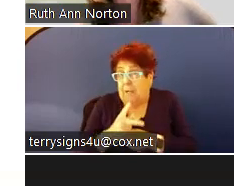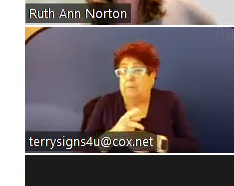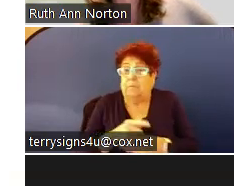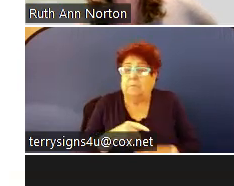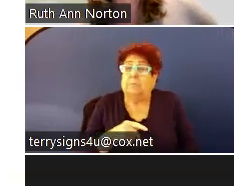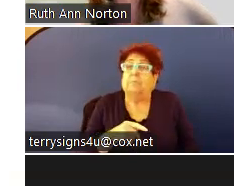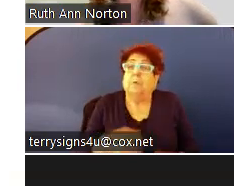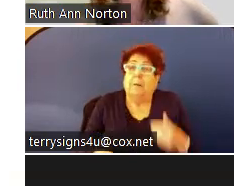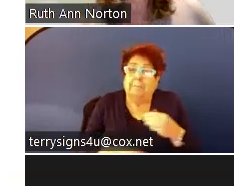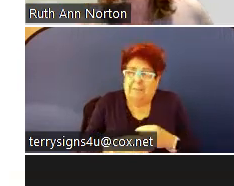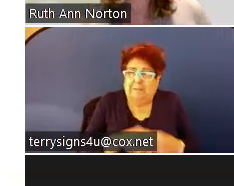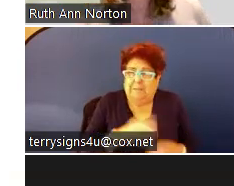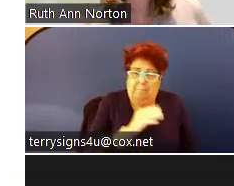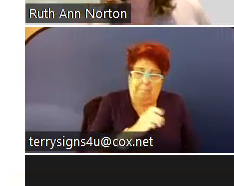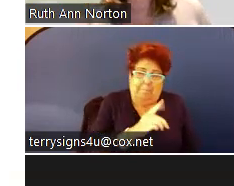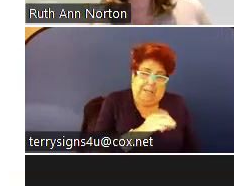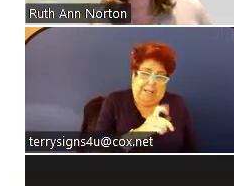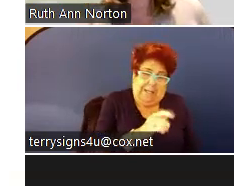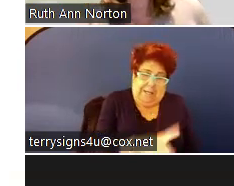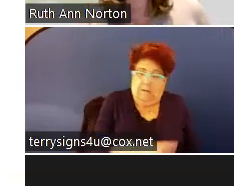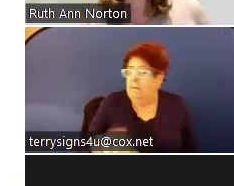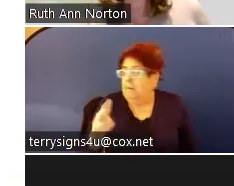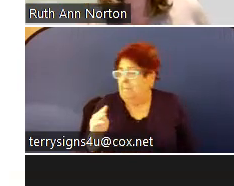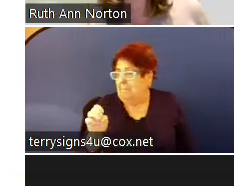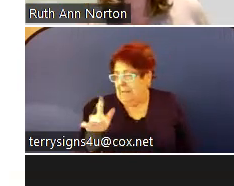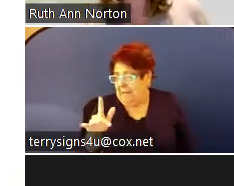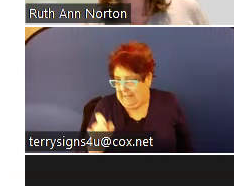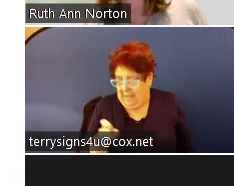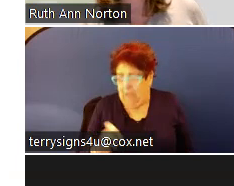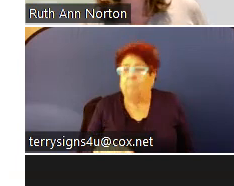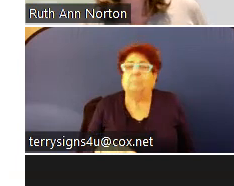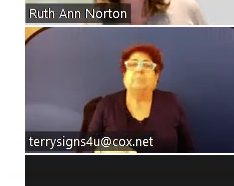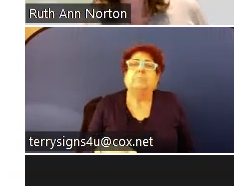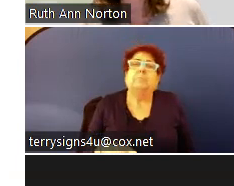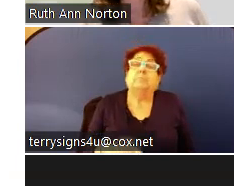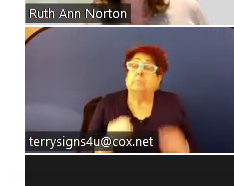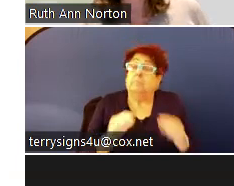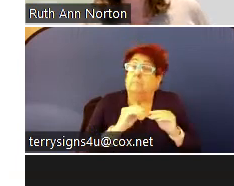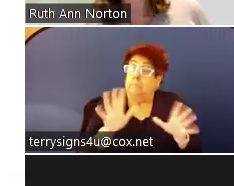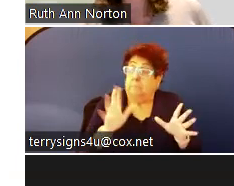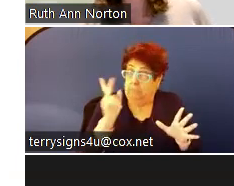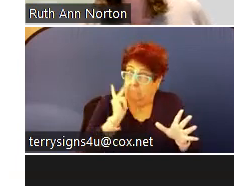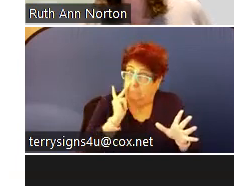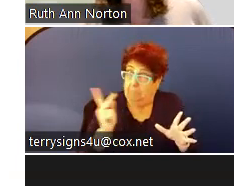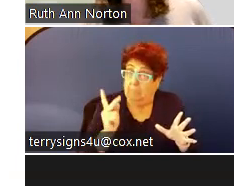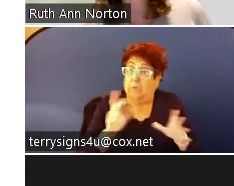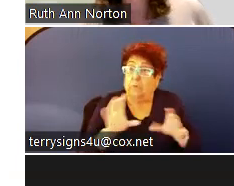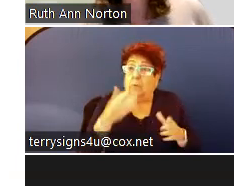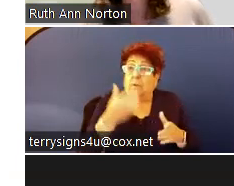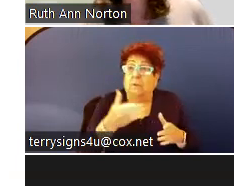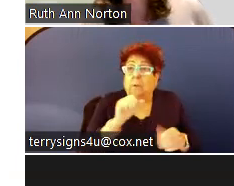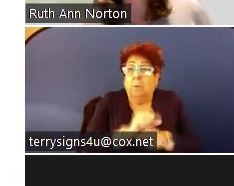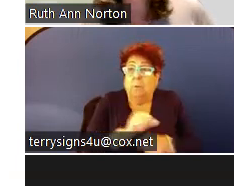And we have clearly seen that in doing this work, we have had dramatic reductions